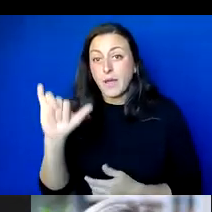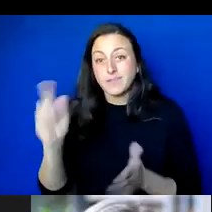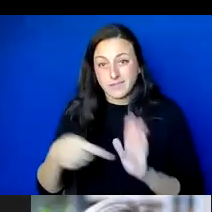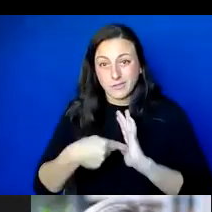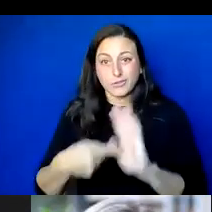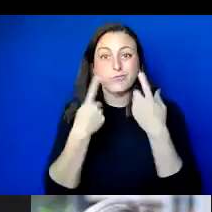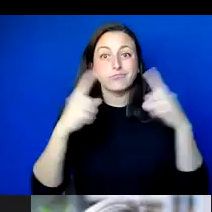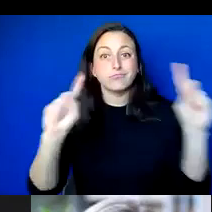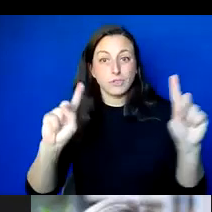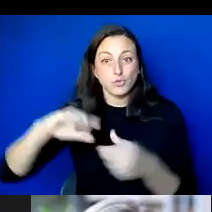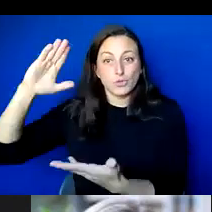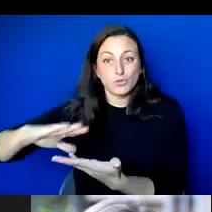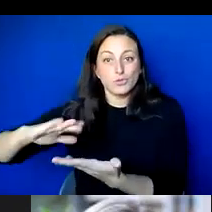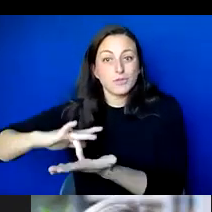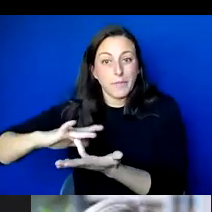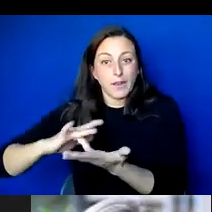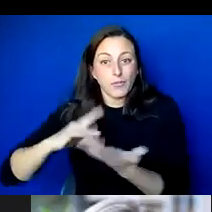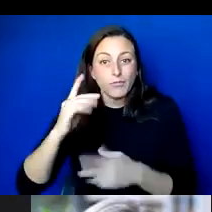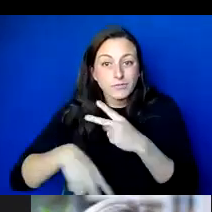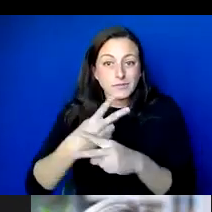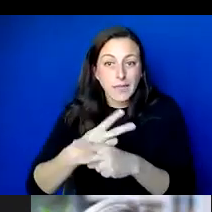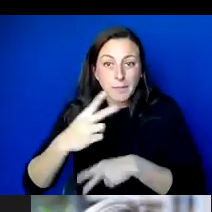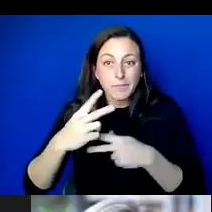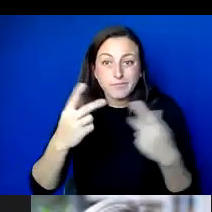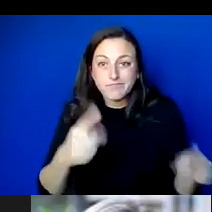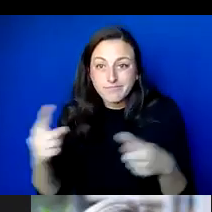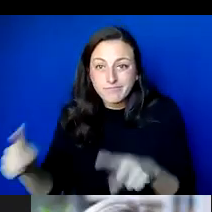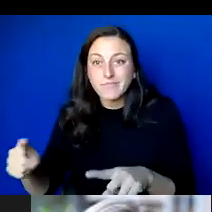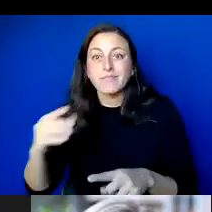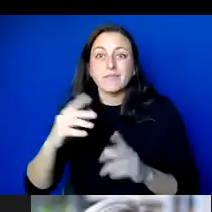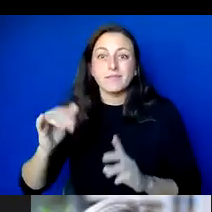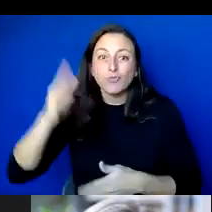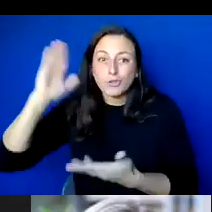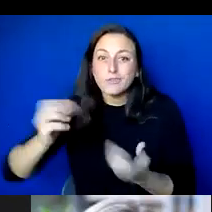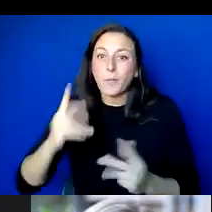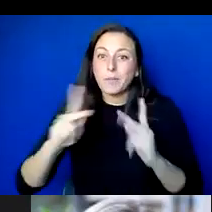attended events as well as hospitalizations for people who have mild to moderate COVID.